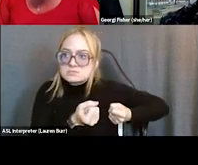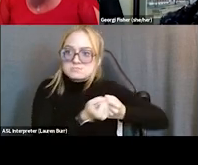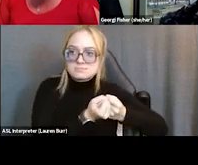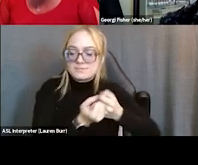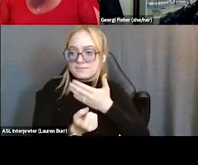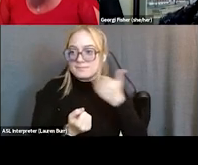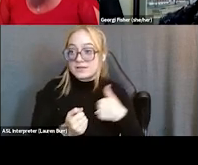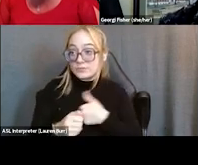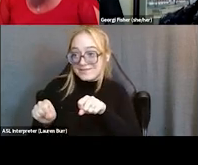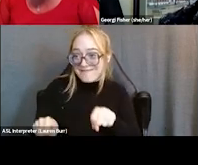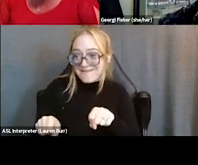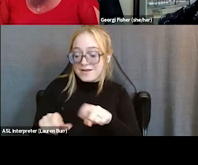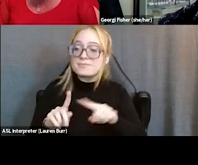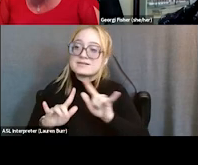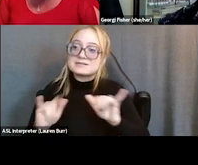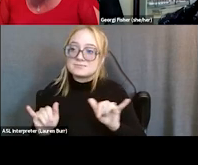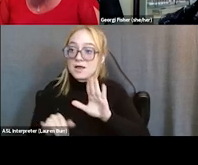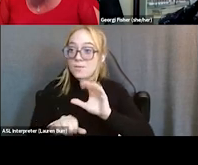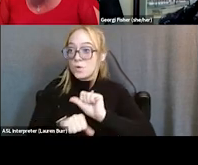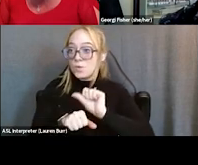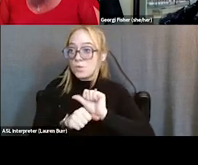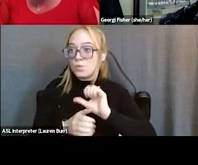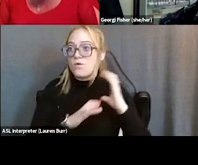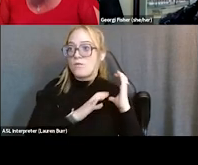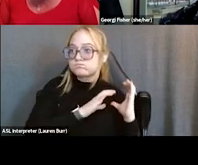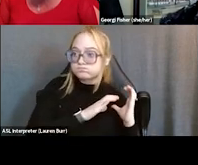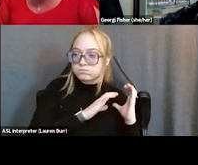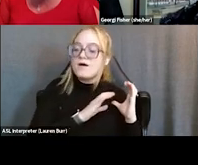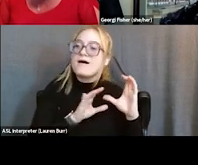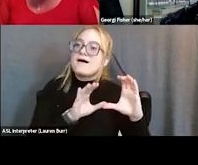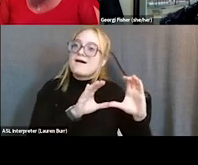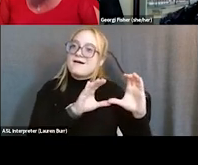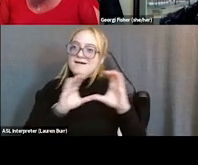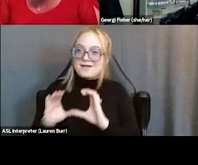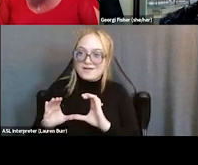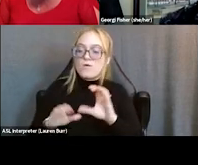And also taking the workload off of, you know, SSA and DDS of them having to wait for us to come back and figure out